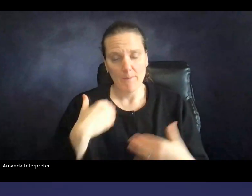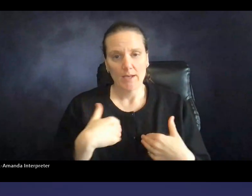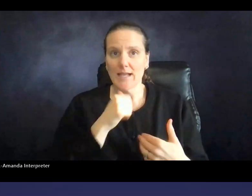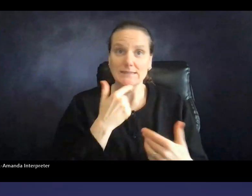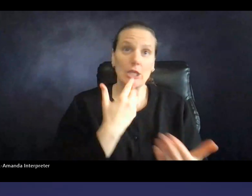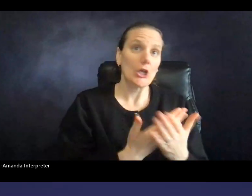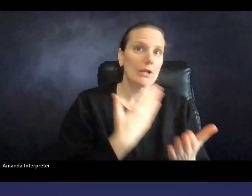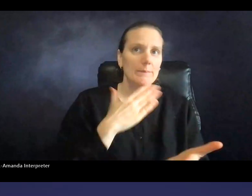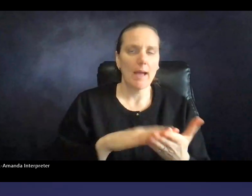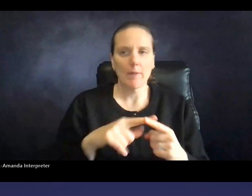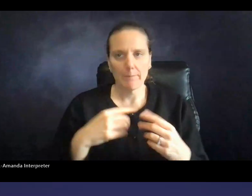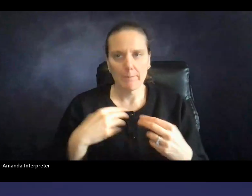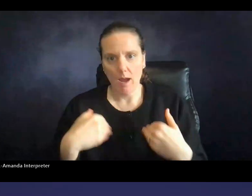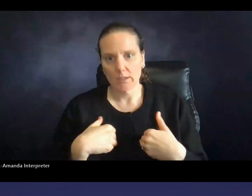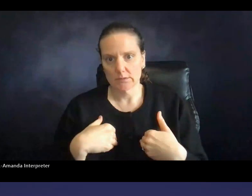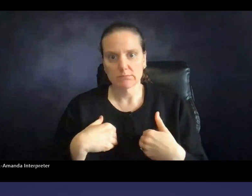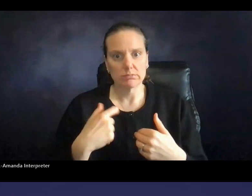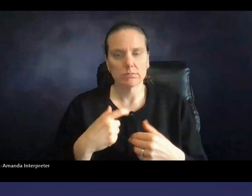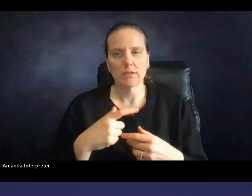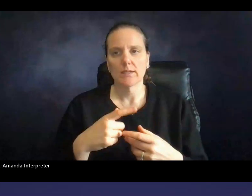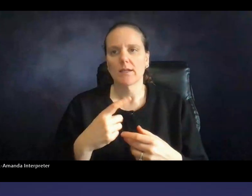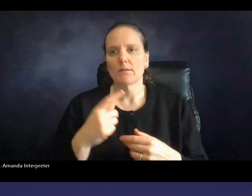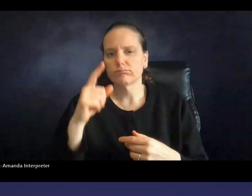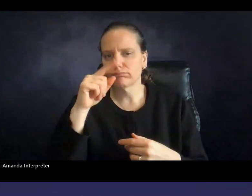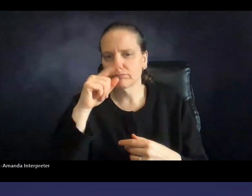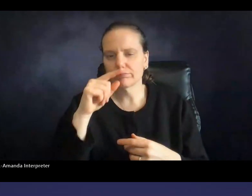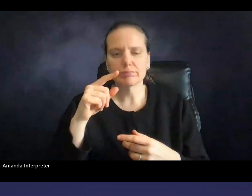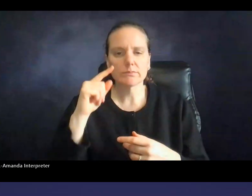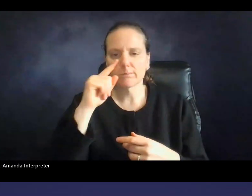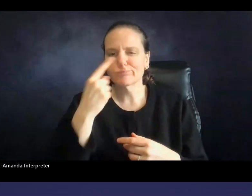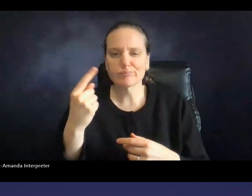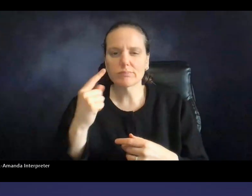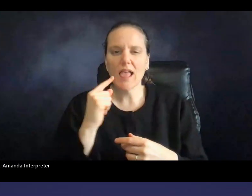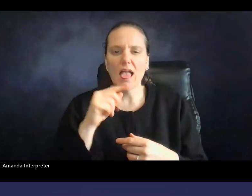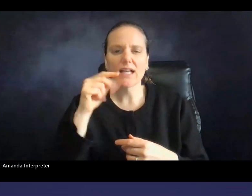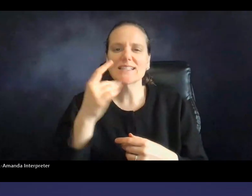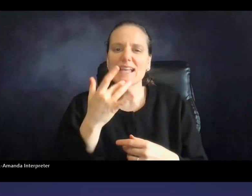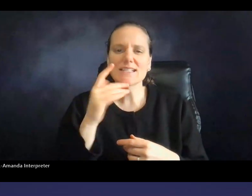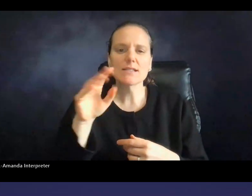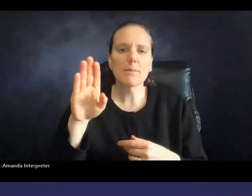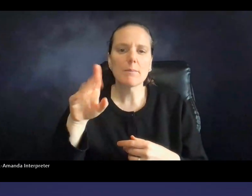They're highly addictive. They dull the taste buds. They, they kind of ruin other food for you.